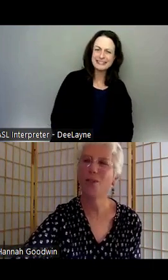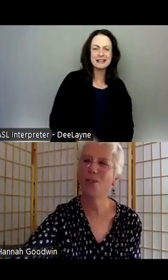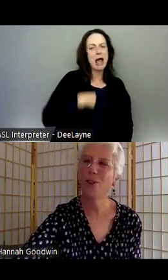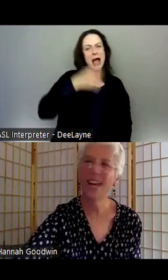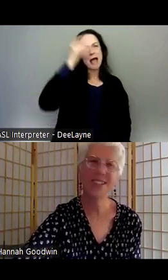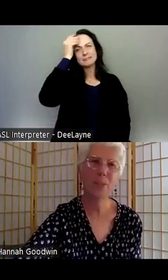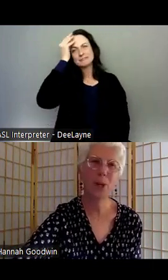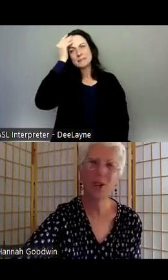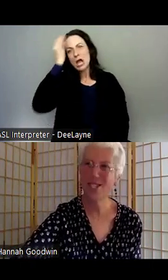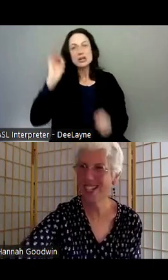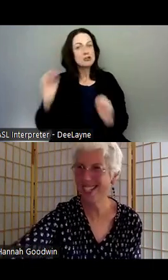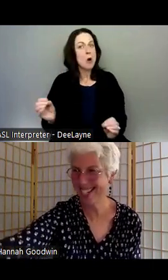oh, no one has any more questions.